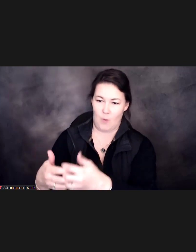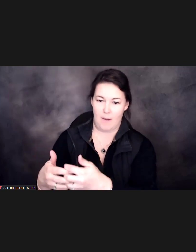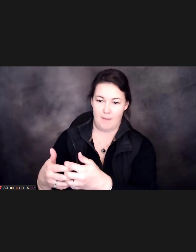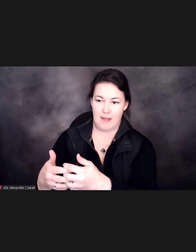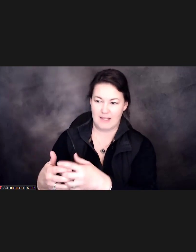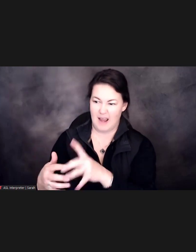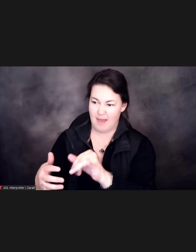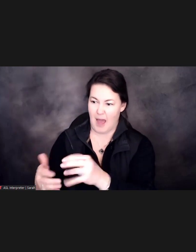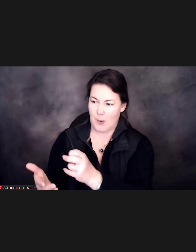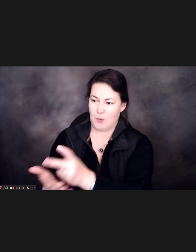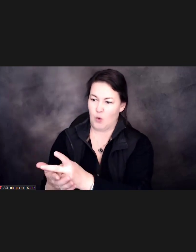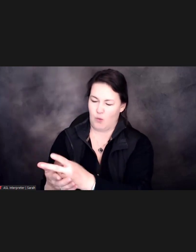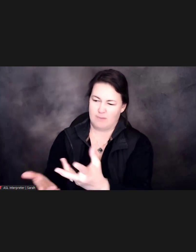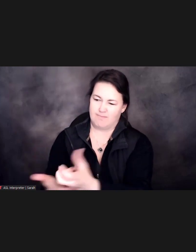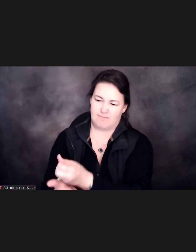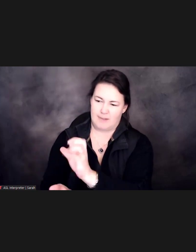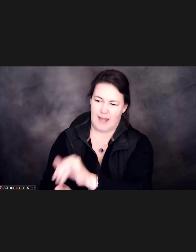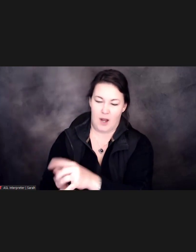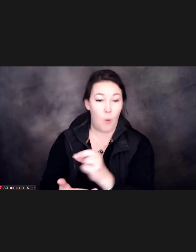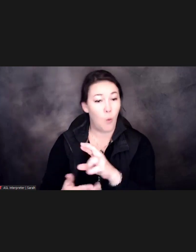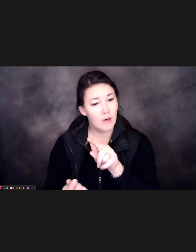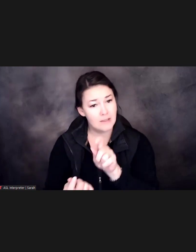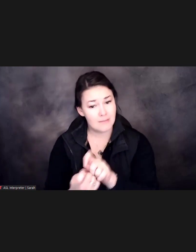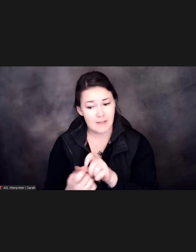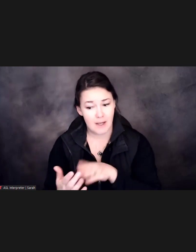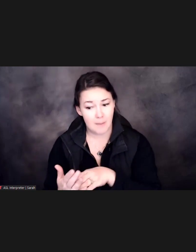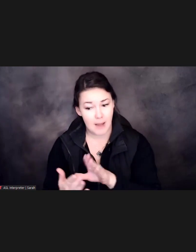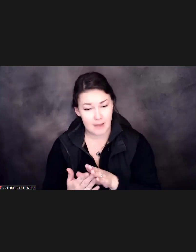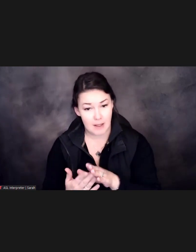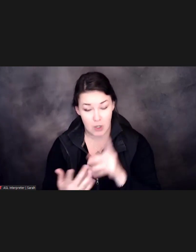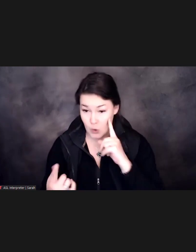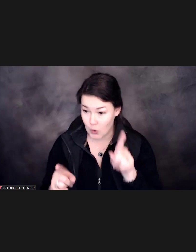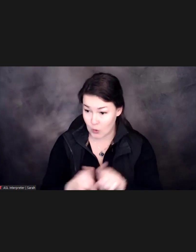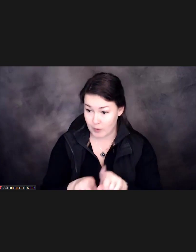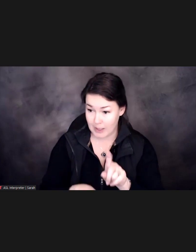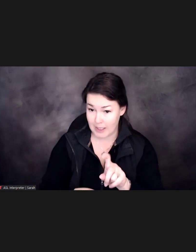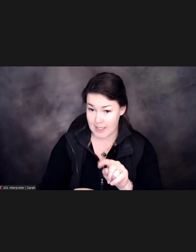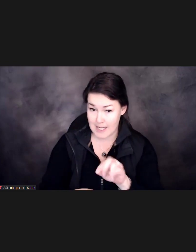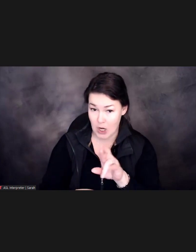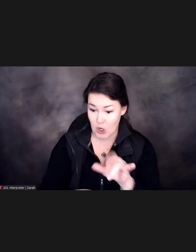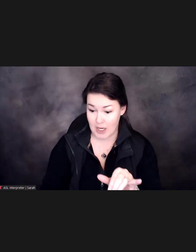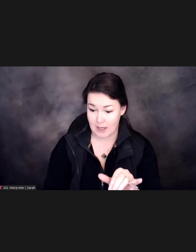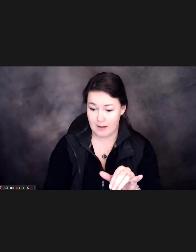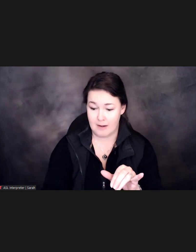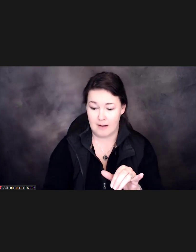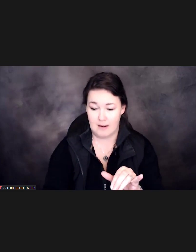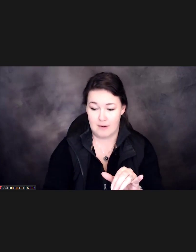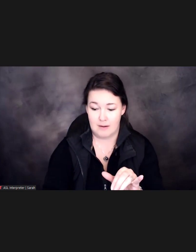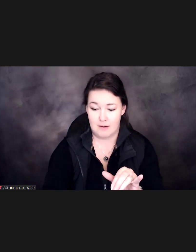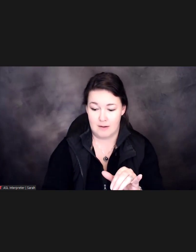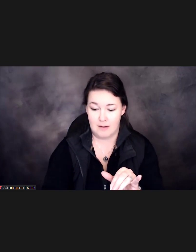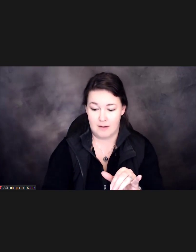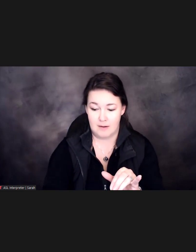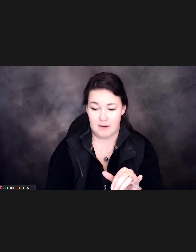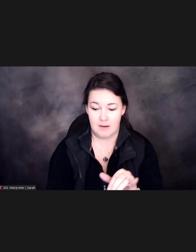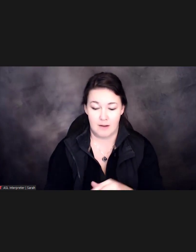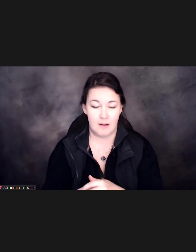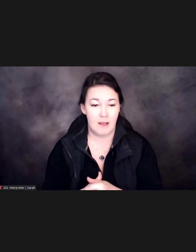equipment or a specific method. Would you agree with that, Terry? : Yes, absolutely.